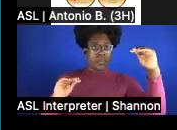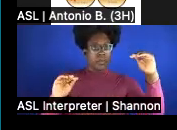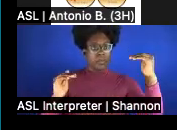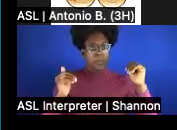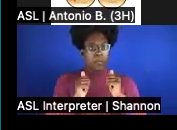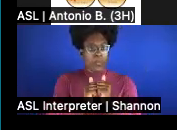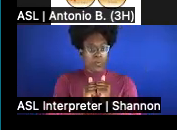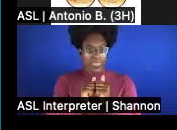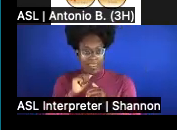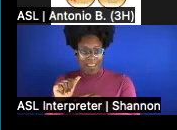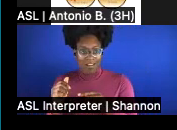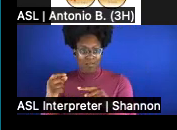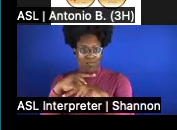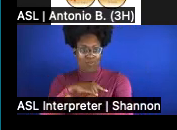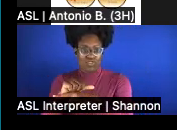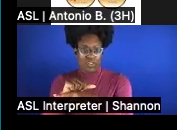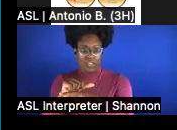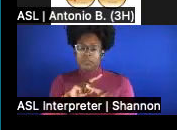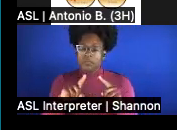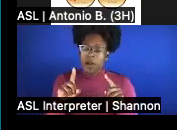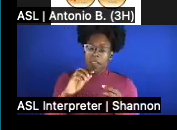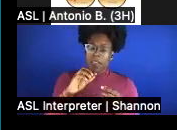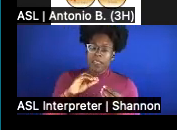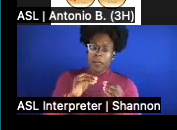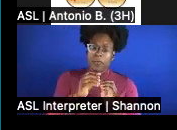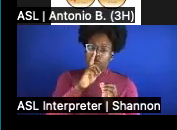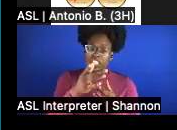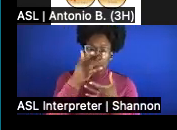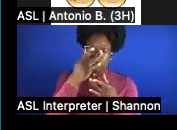trends, though. Let's look at what happened with consultants' comments when we break it down into